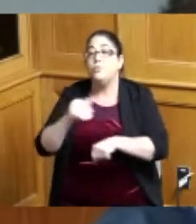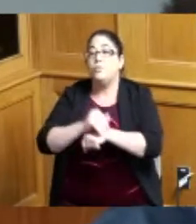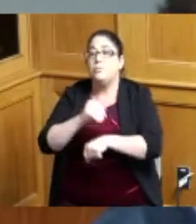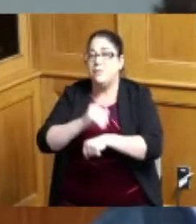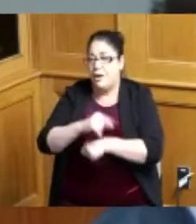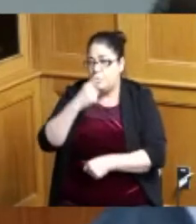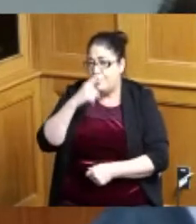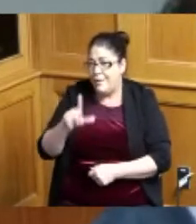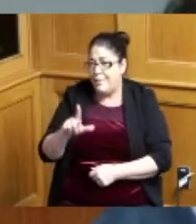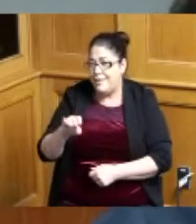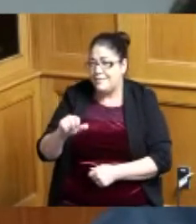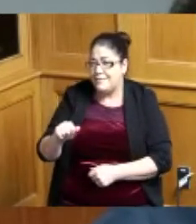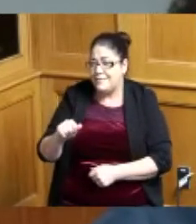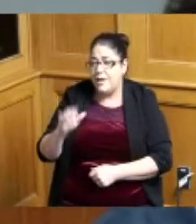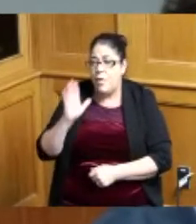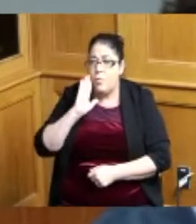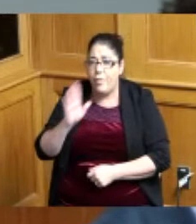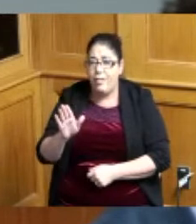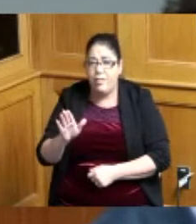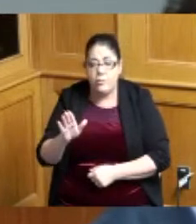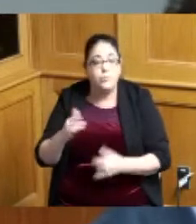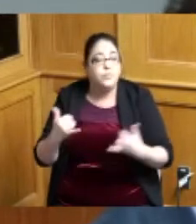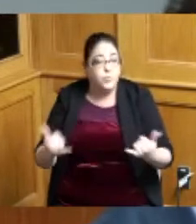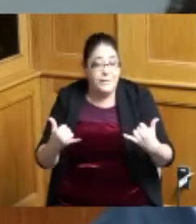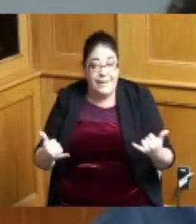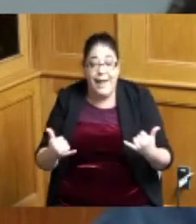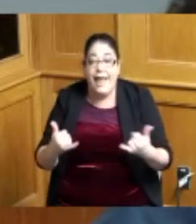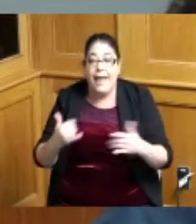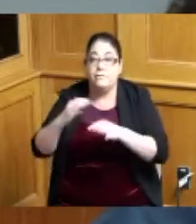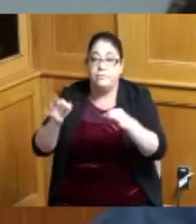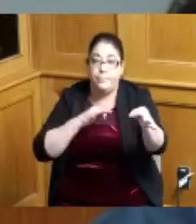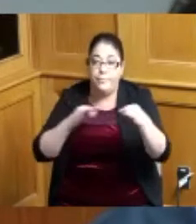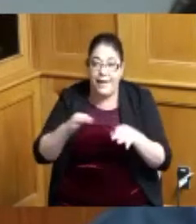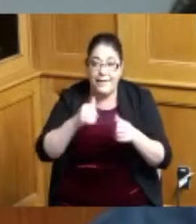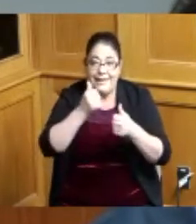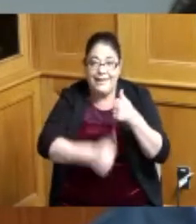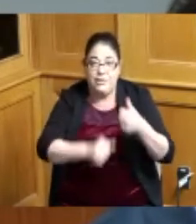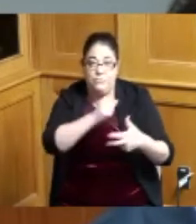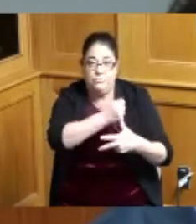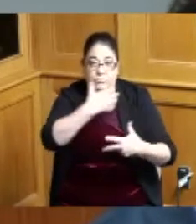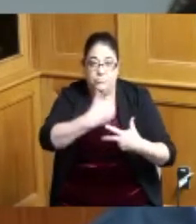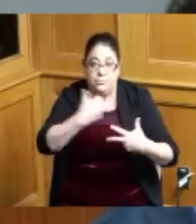Board has an understanding the the biggest issue that we always deal with on these is I just want